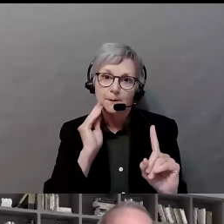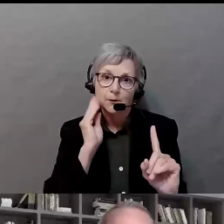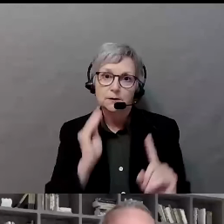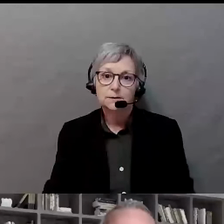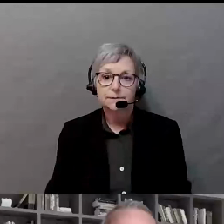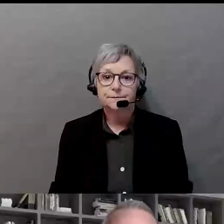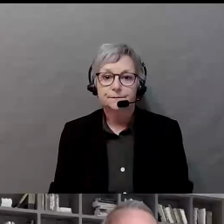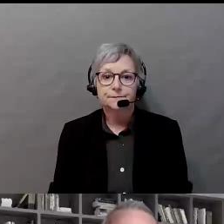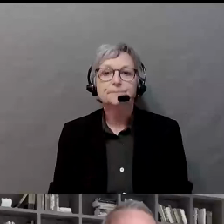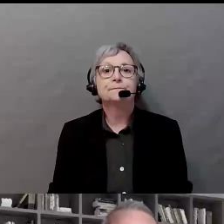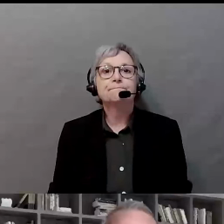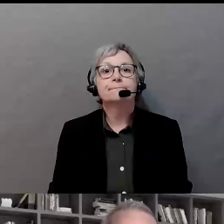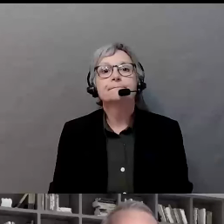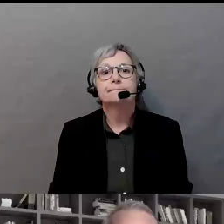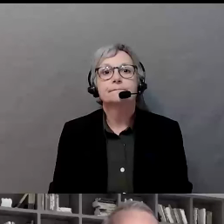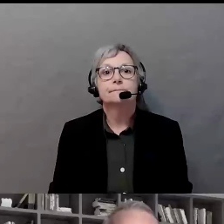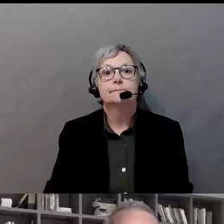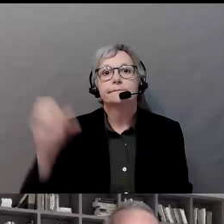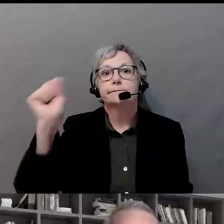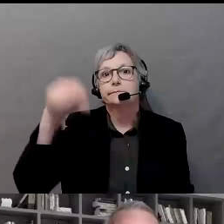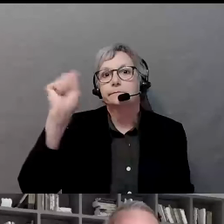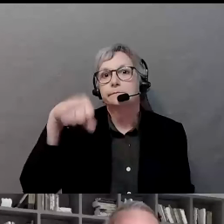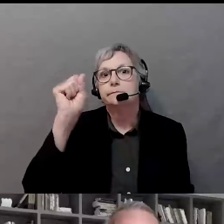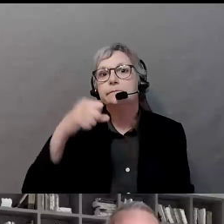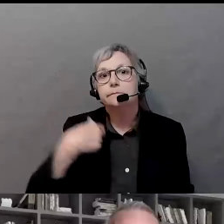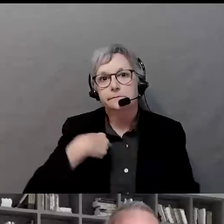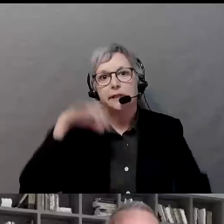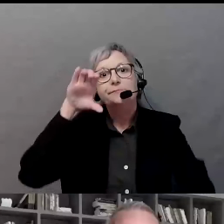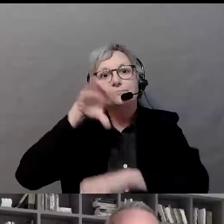: SO YEAH, UNFORTUNATELY, I HAVE BEEN PHYSICALLY RESTRAINED.